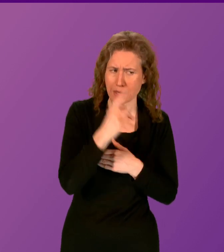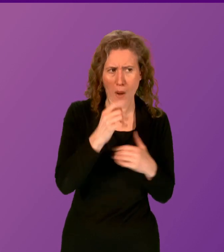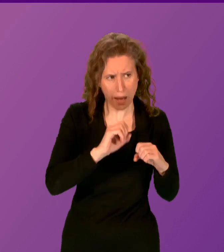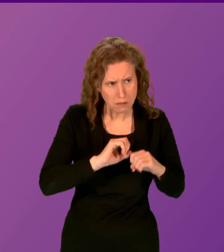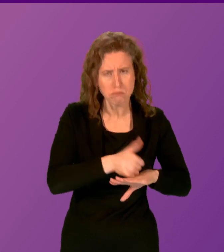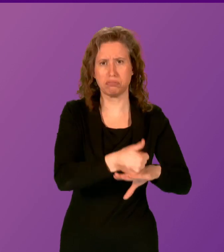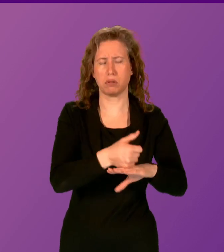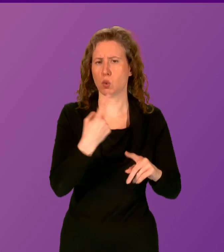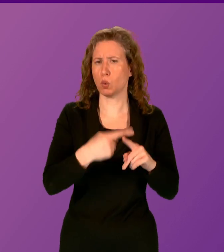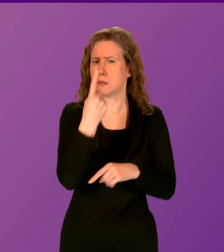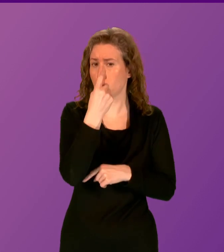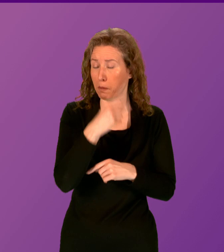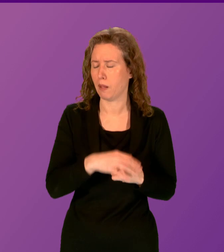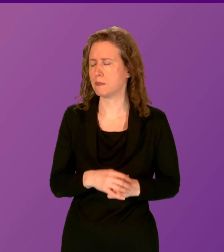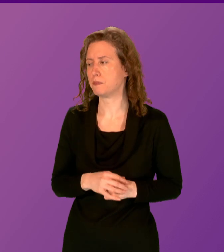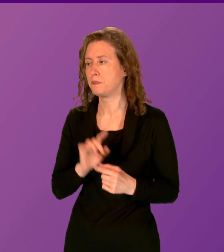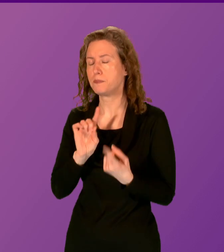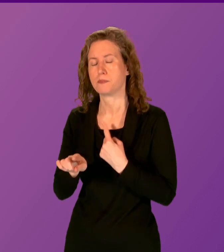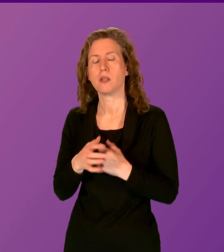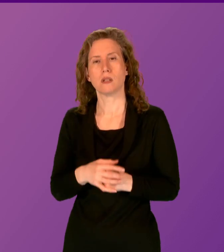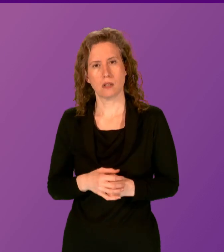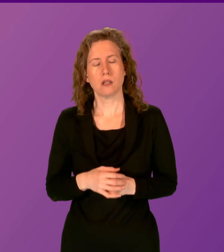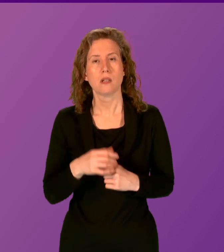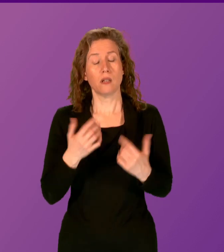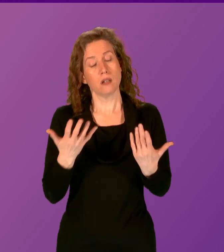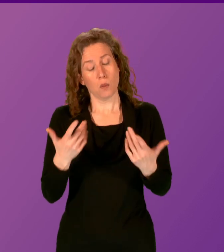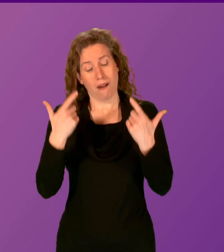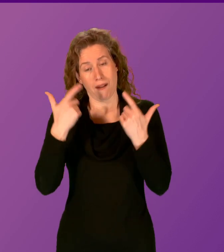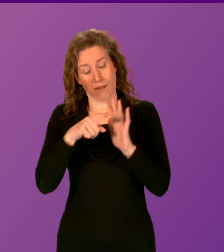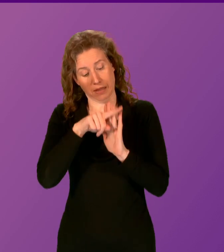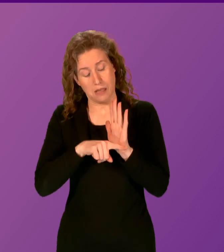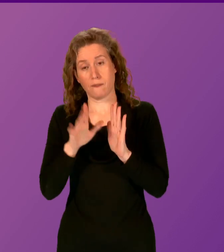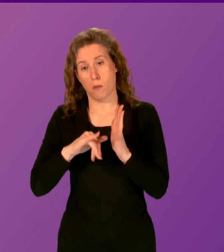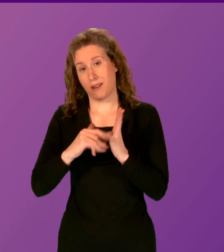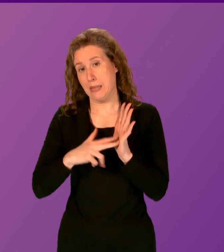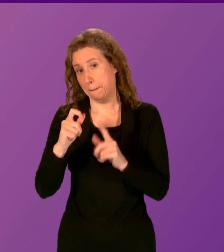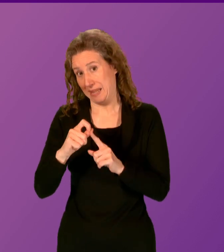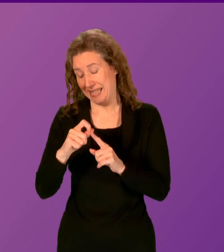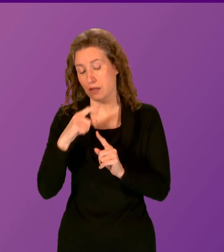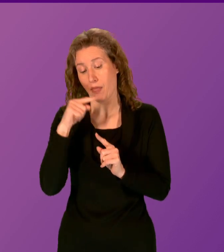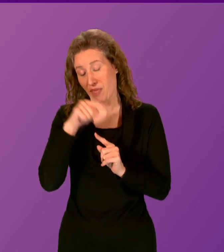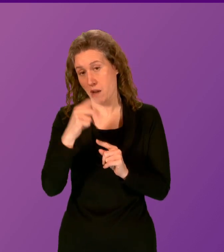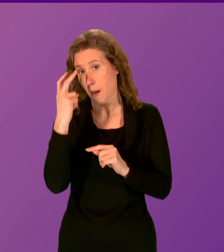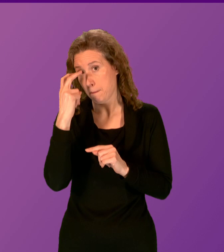It is because of legislation that was introduced by the Scottish National Party Government that bus franchising is possible.